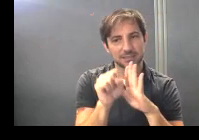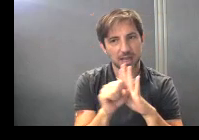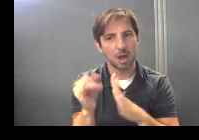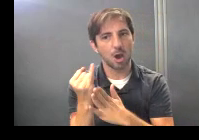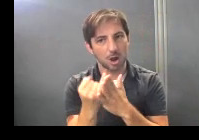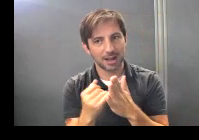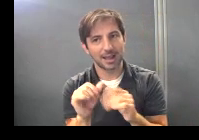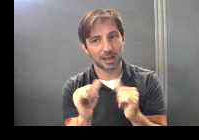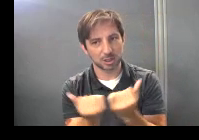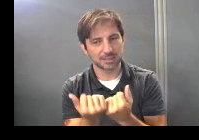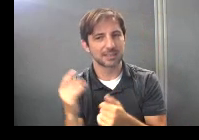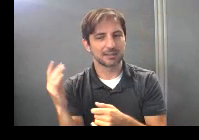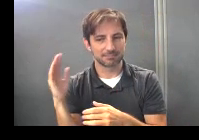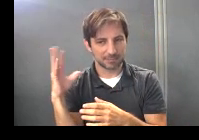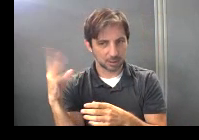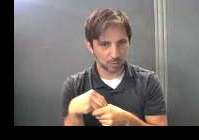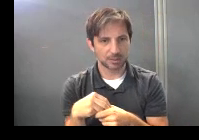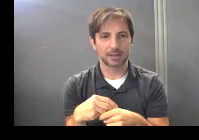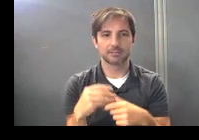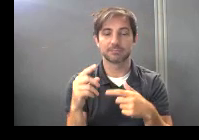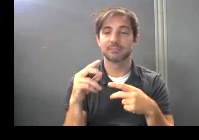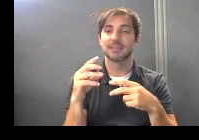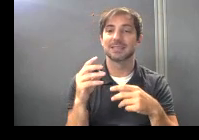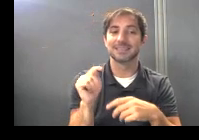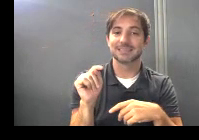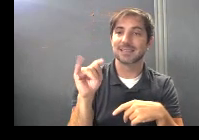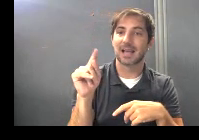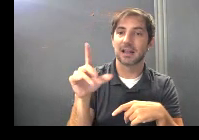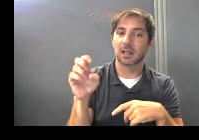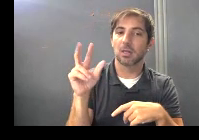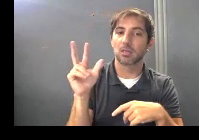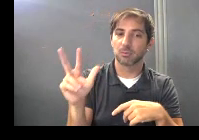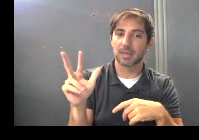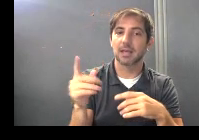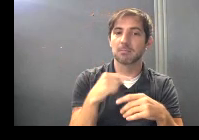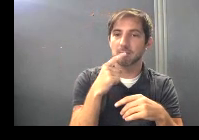ACCOMMODATIONS, SERVICES, PRIVATE ORGANIZATIONS, SERVICES AND TRANSPORTATION.